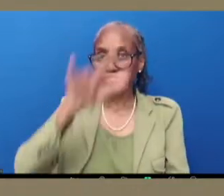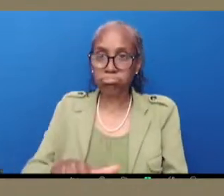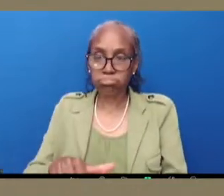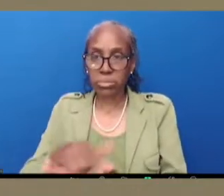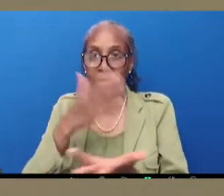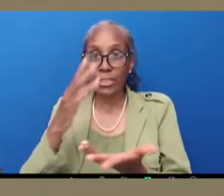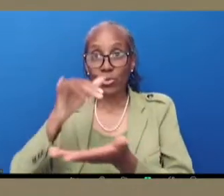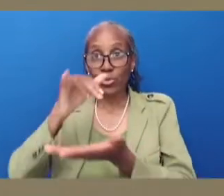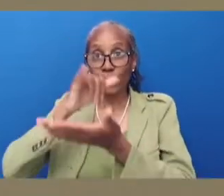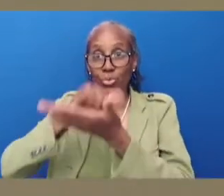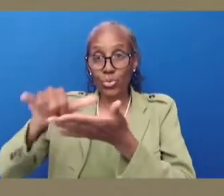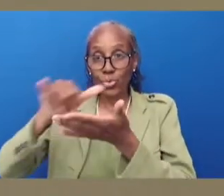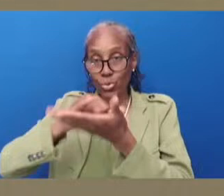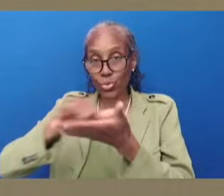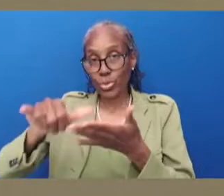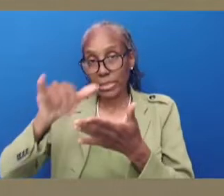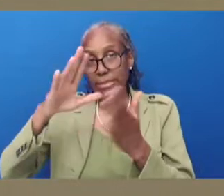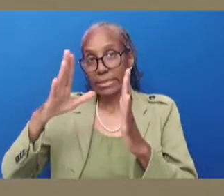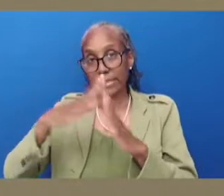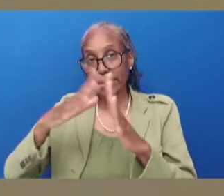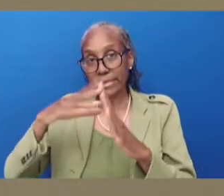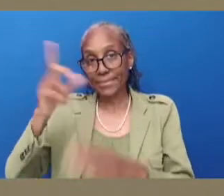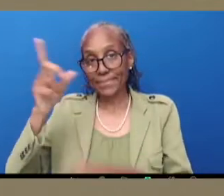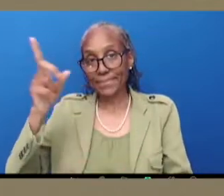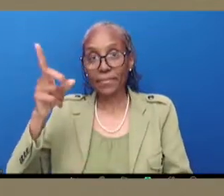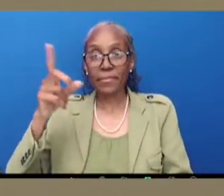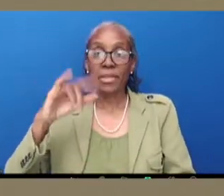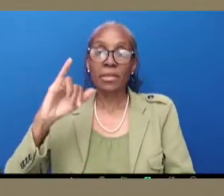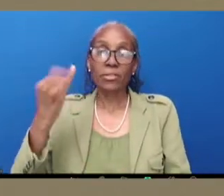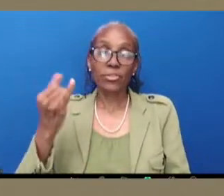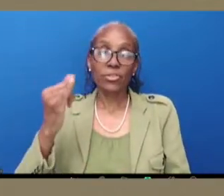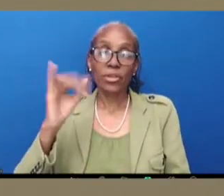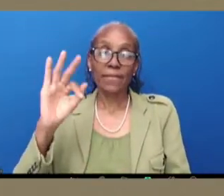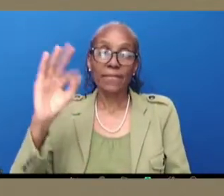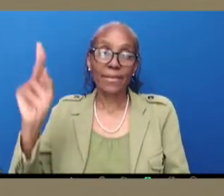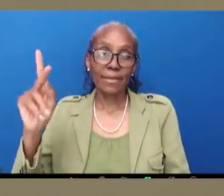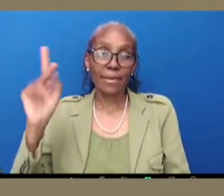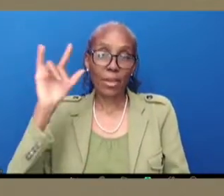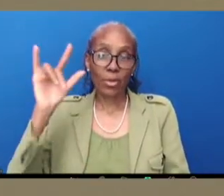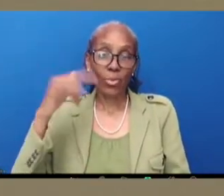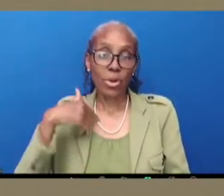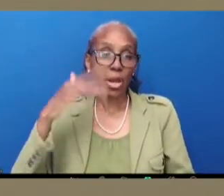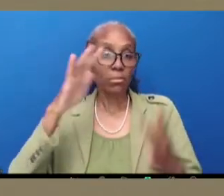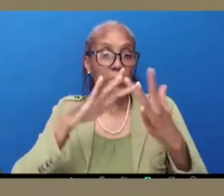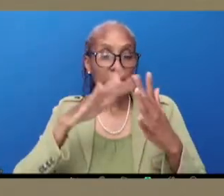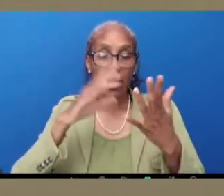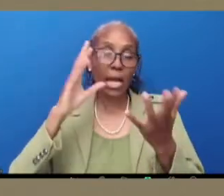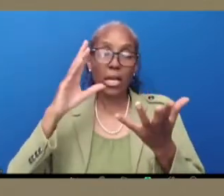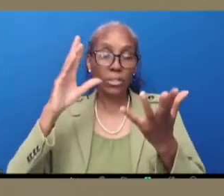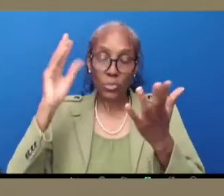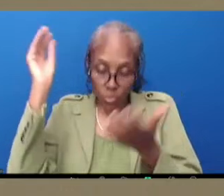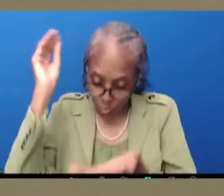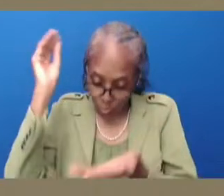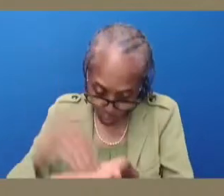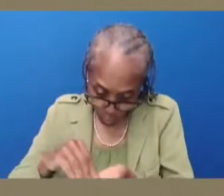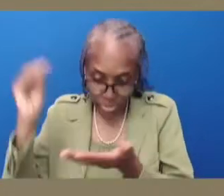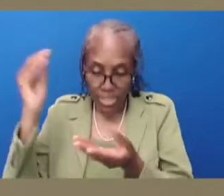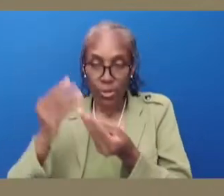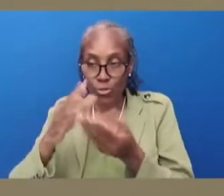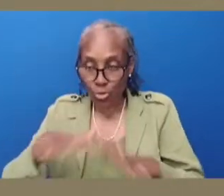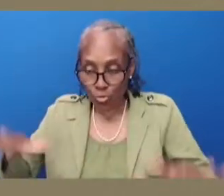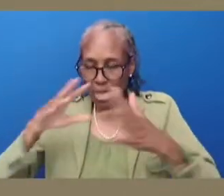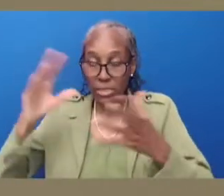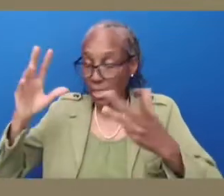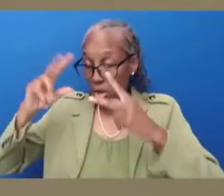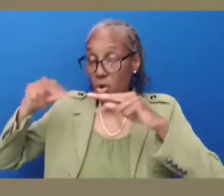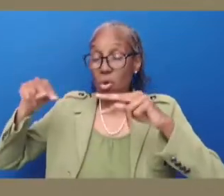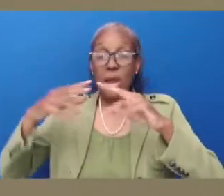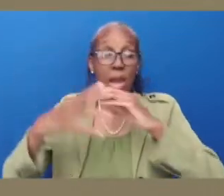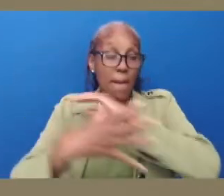WHEN I GOT BACK AND LANDED IN